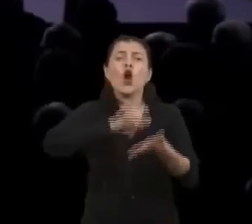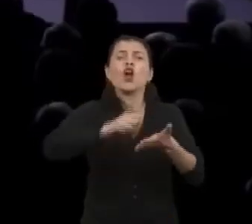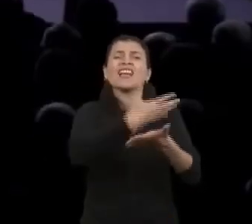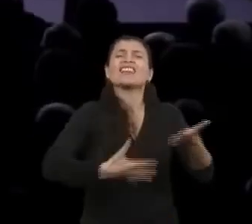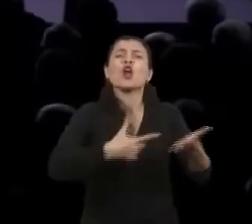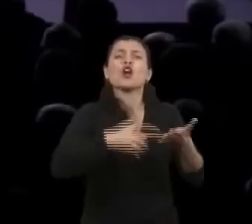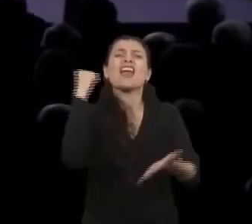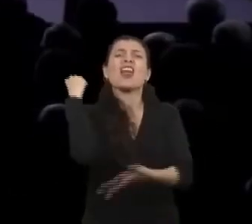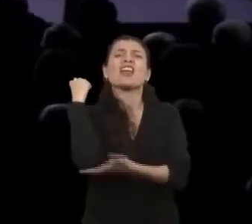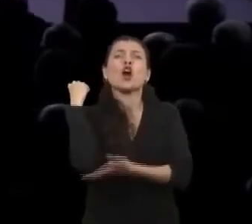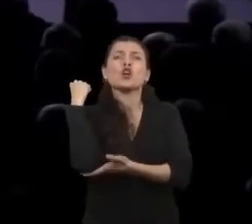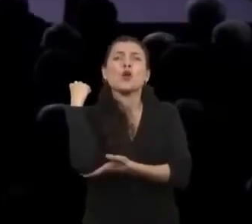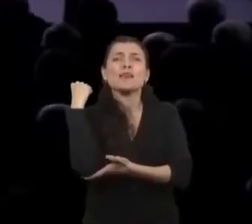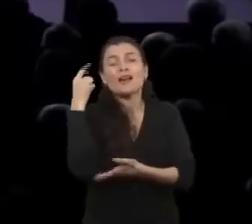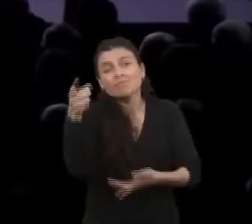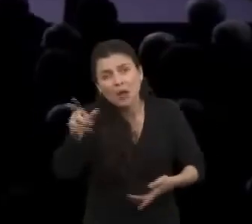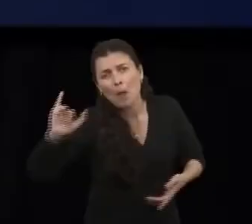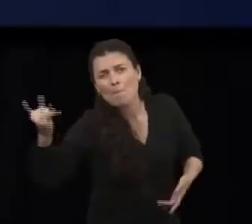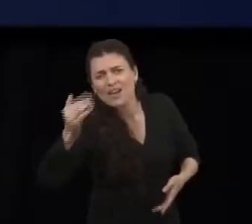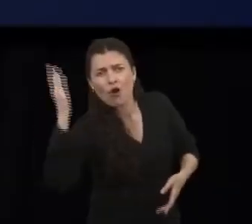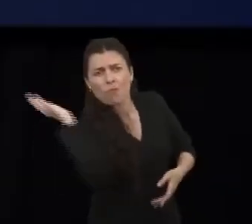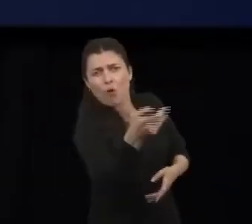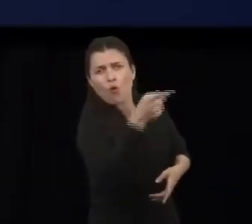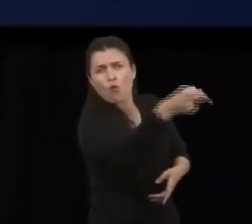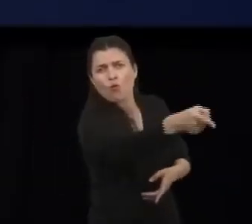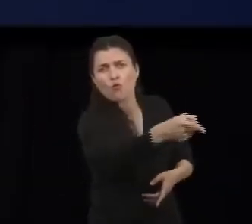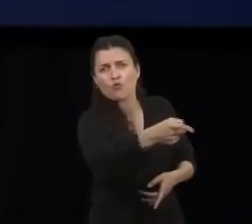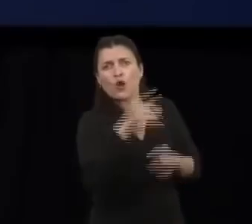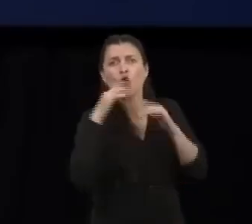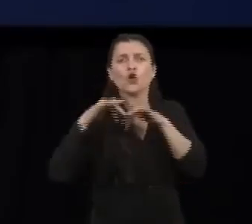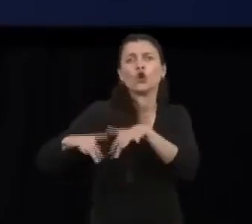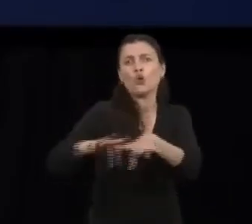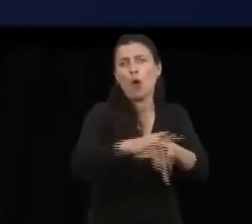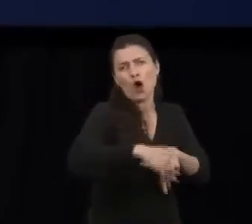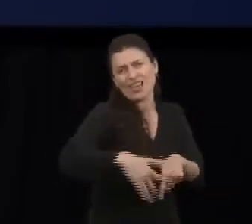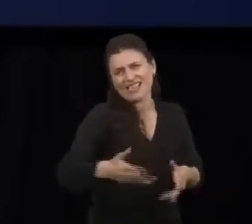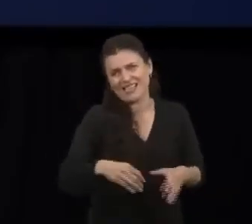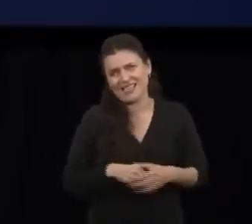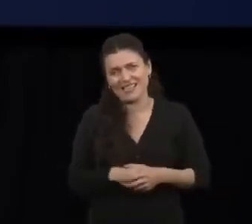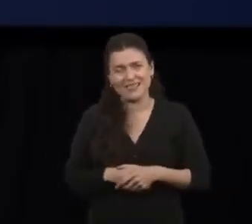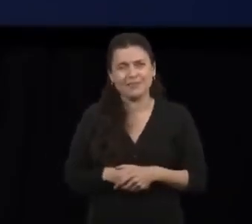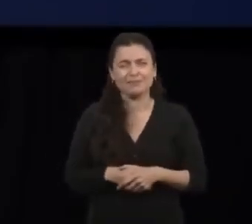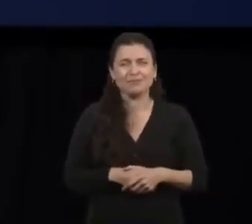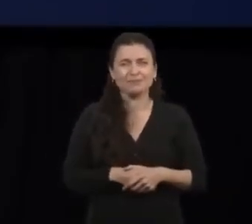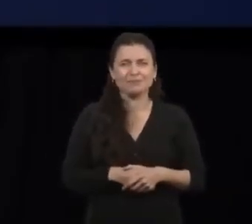But, not only that,